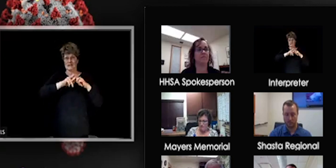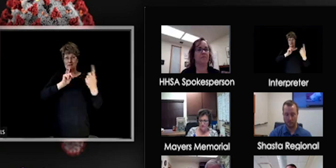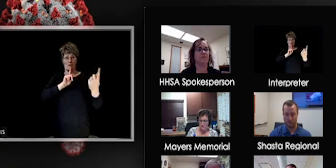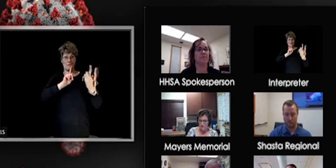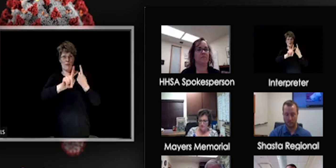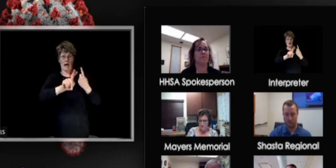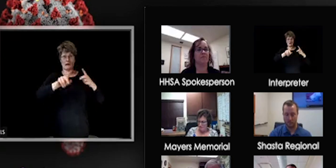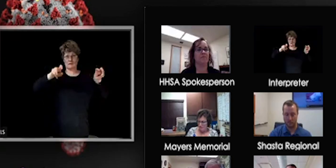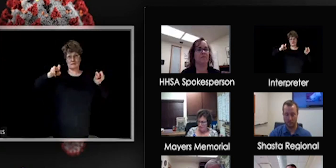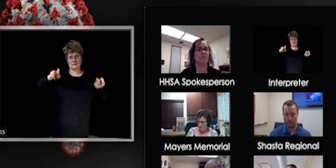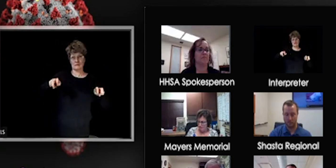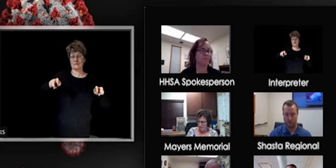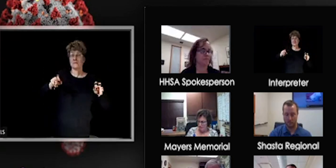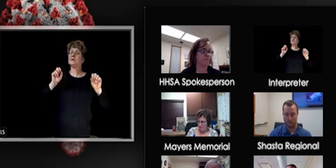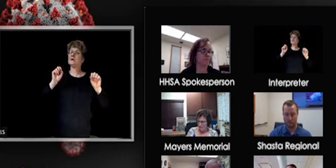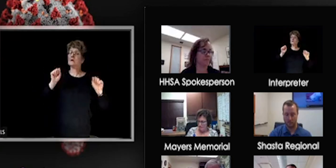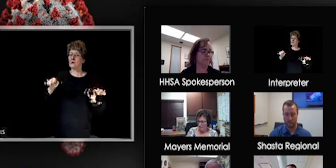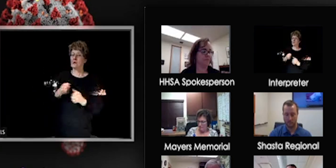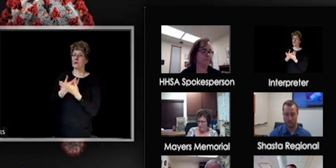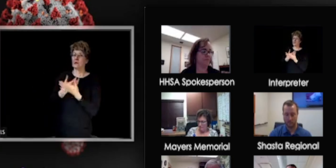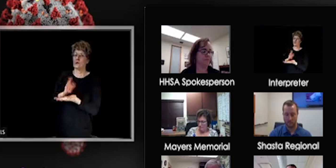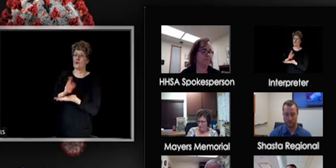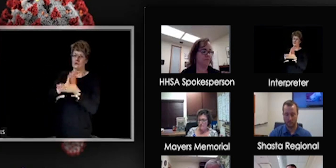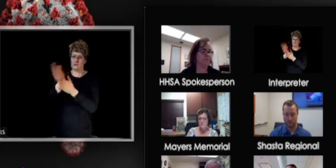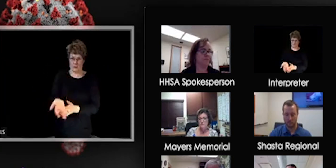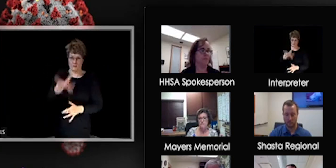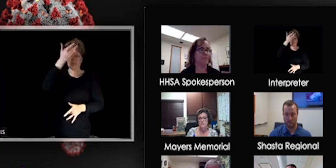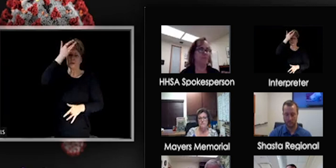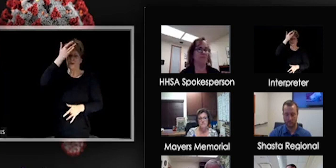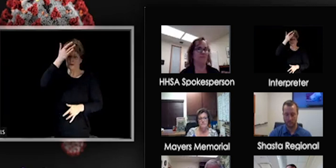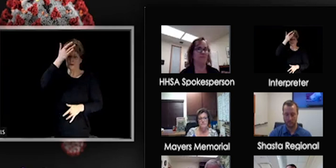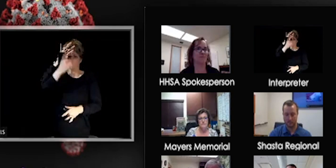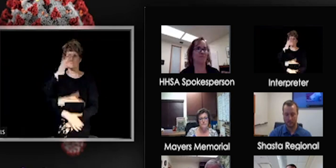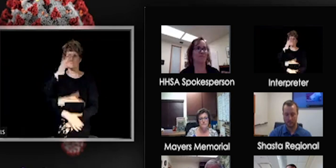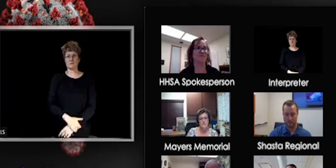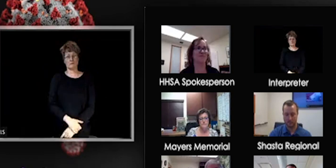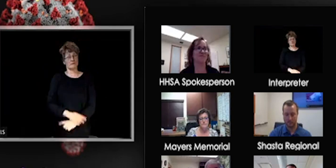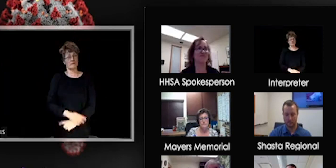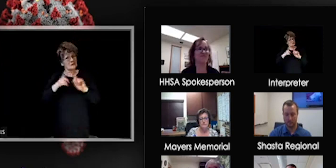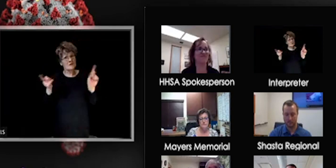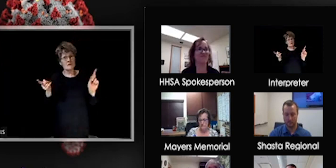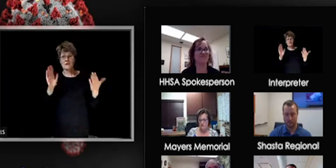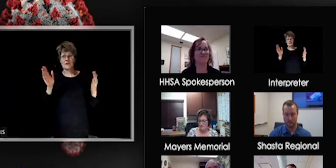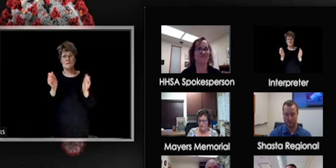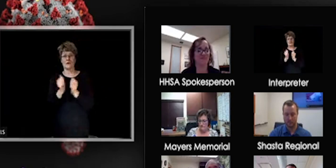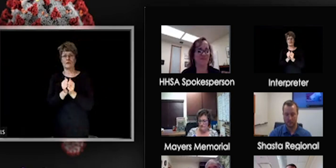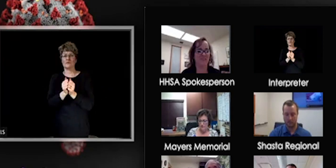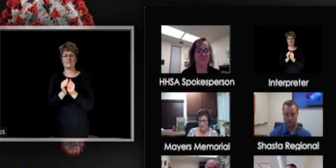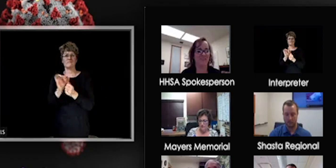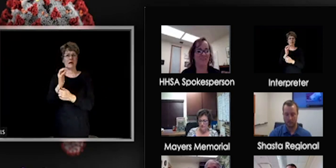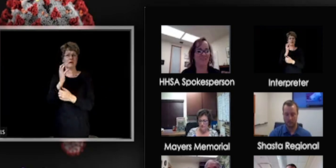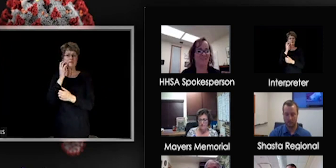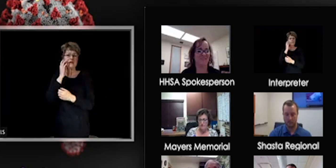situation than when we have other kinds of outbreaks, such as measles or that kind of